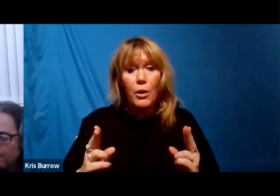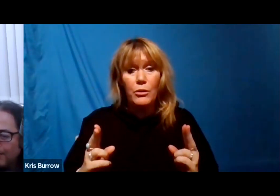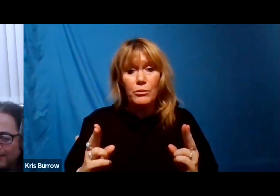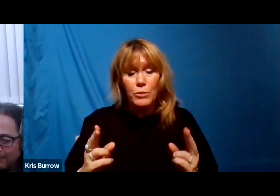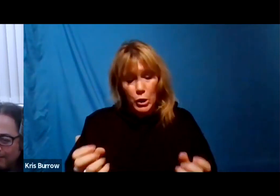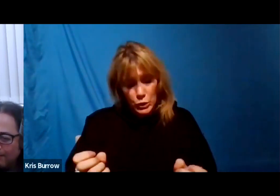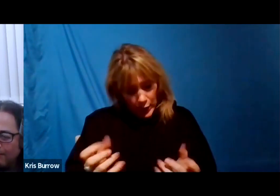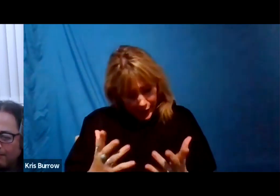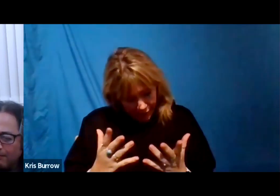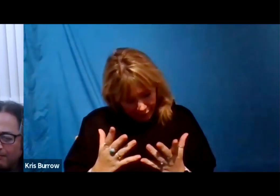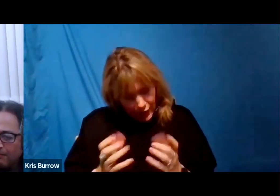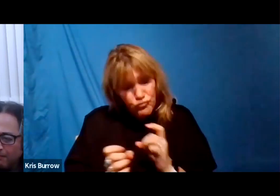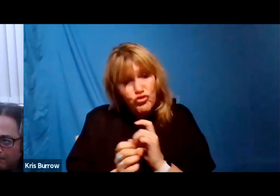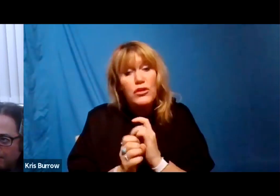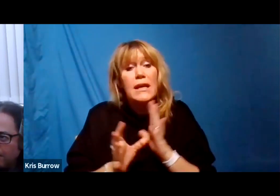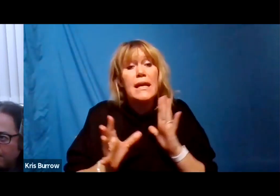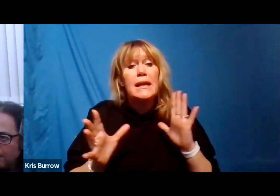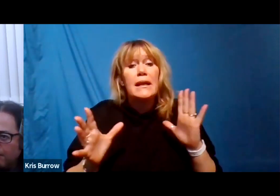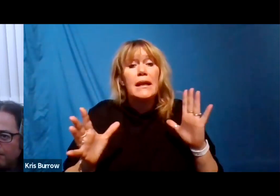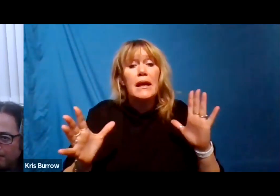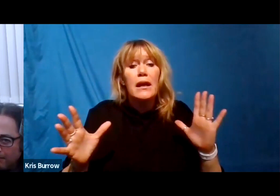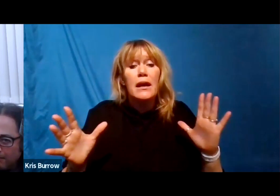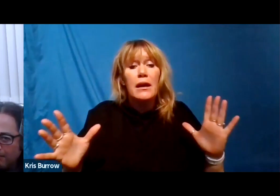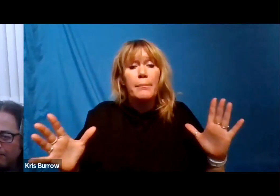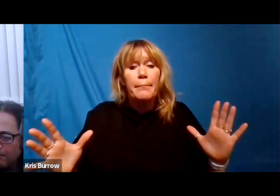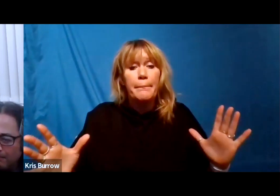Wondered why the riots spread